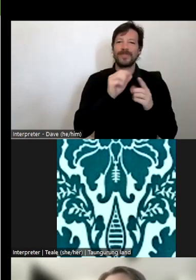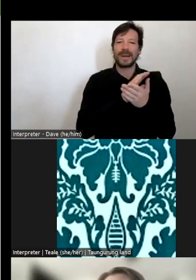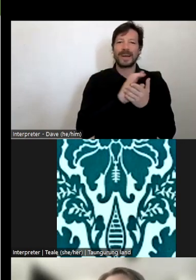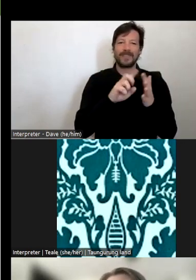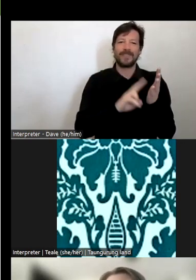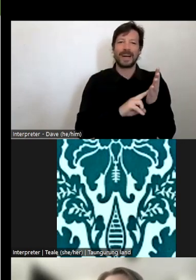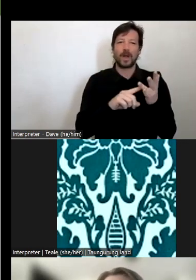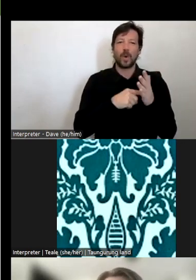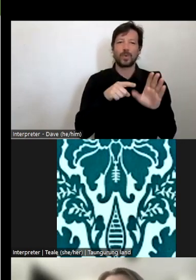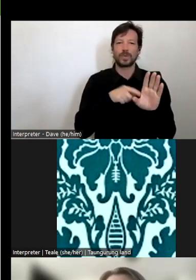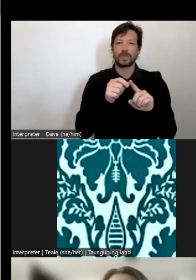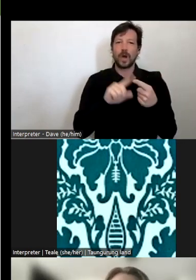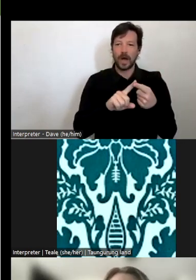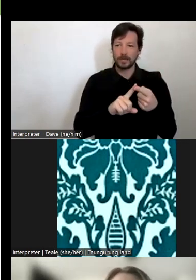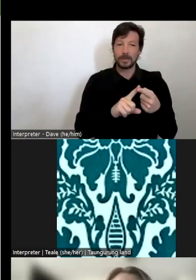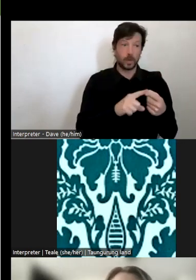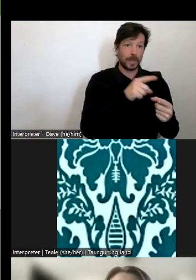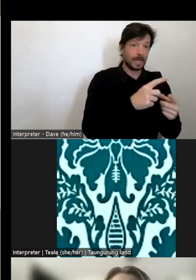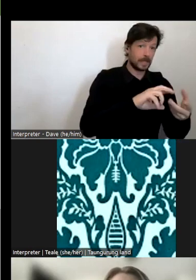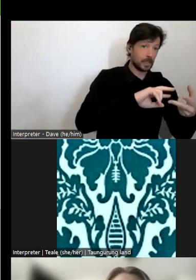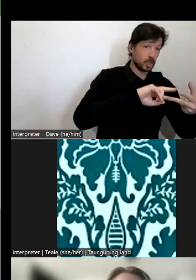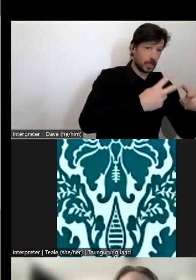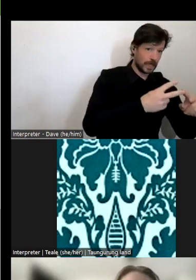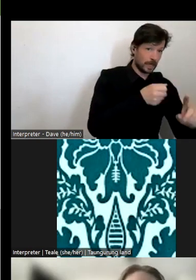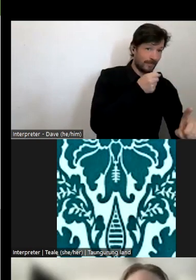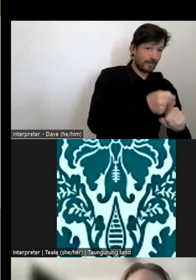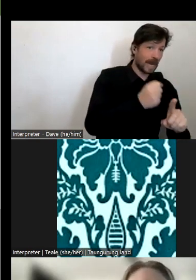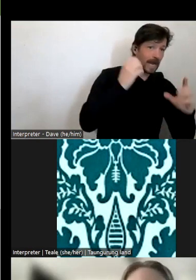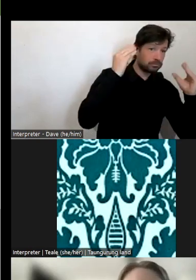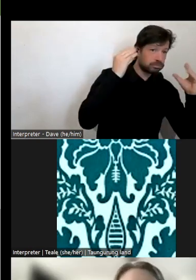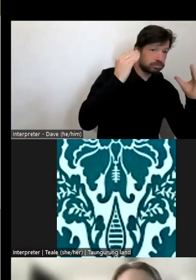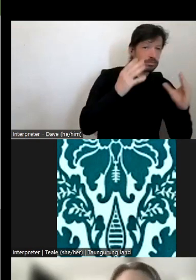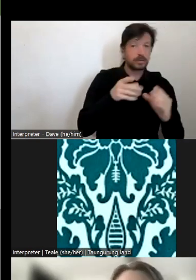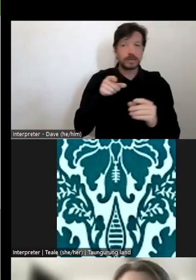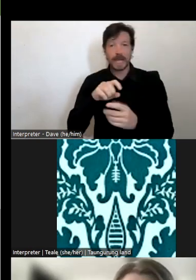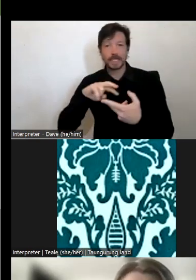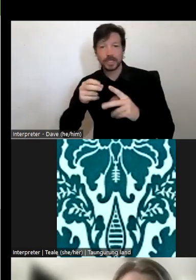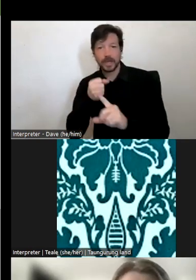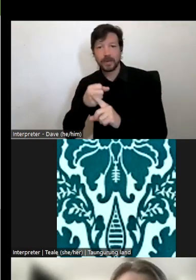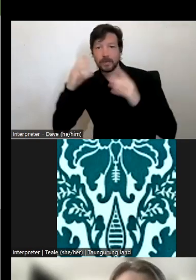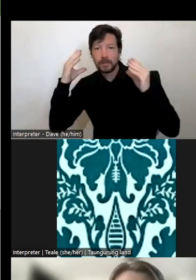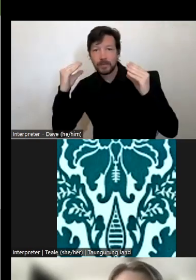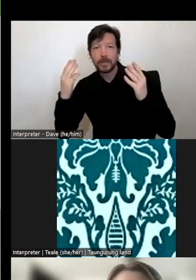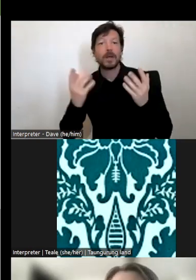with the different genetic variants in that gene. So we were looking at degree of hearing loss,